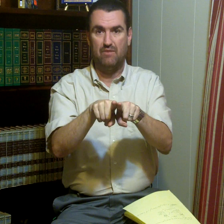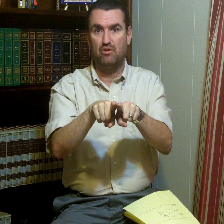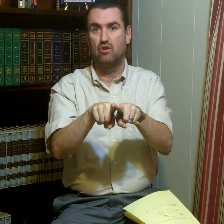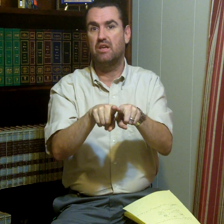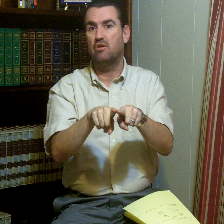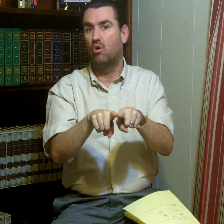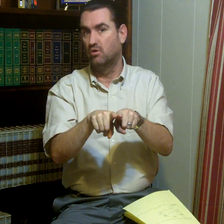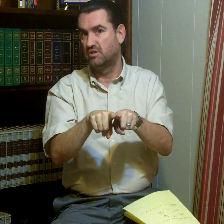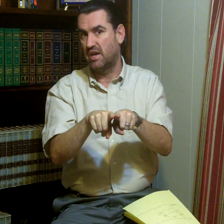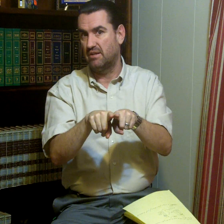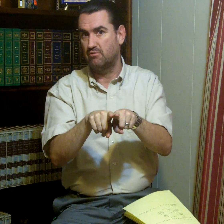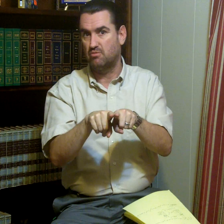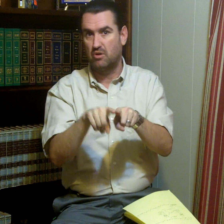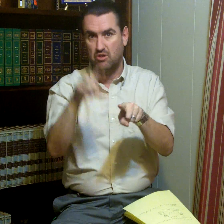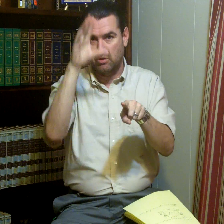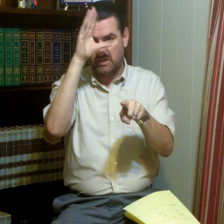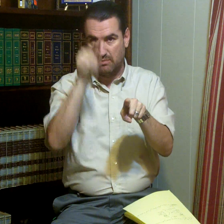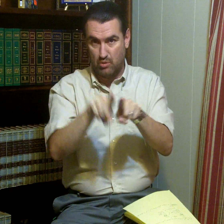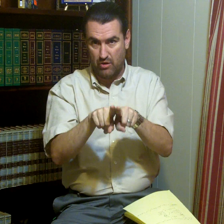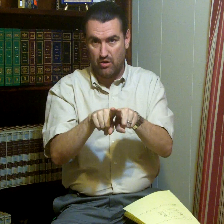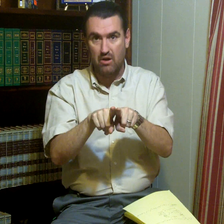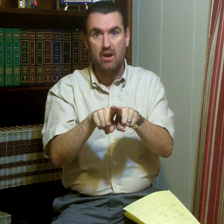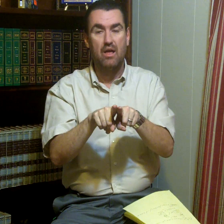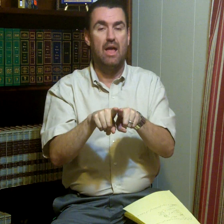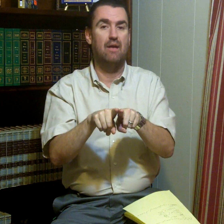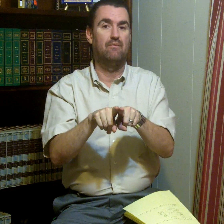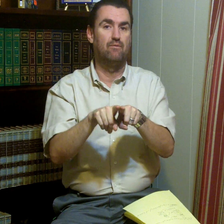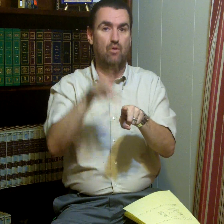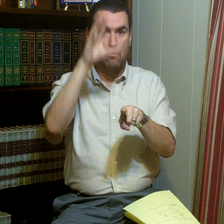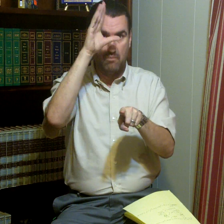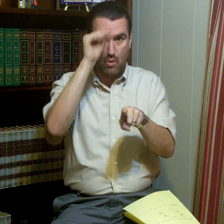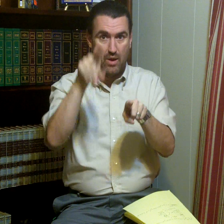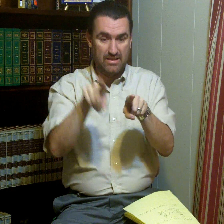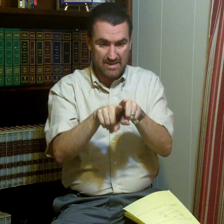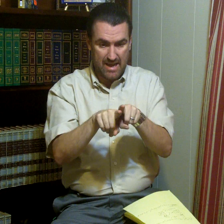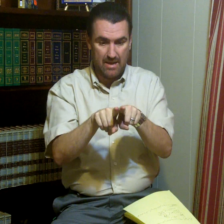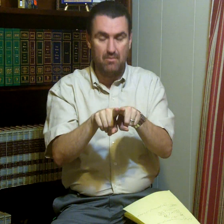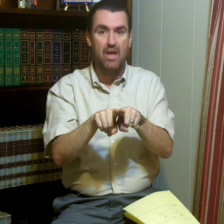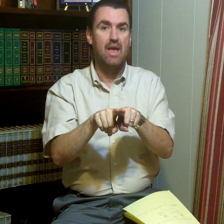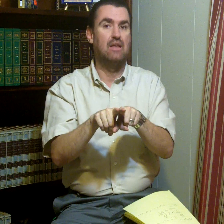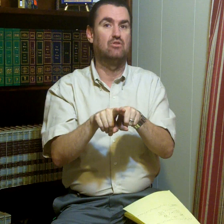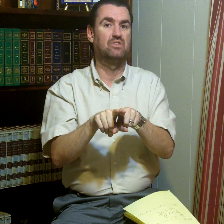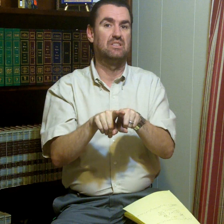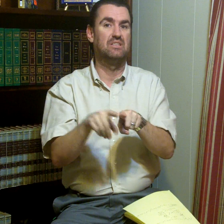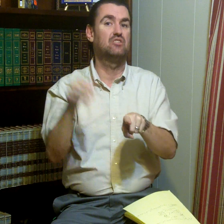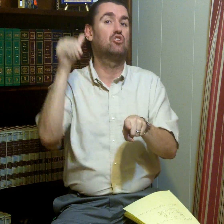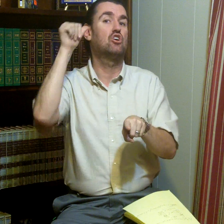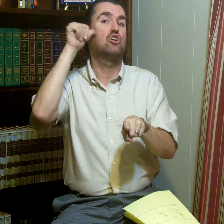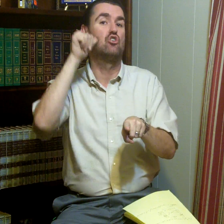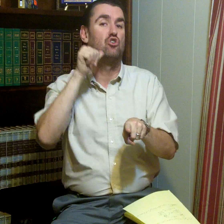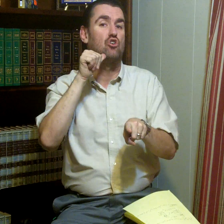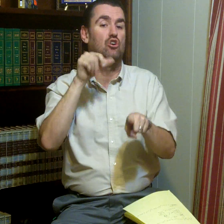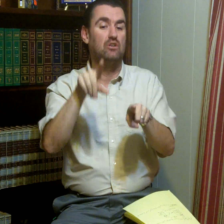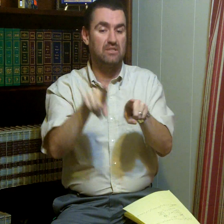if you look in old sign language books you'll see brother from boy same and you'll see sister girl